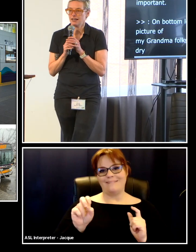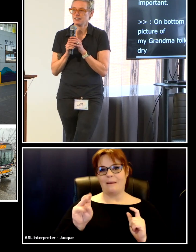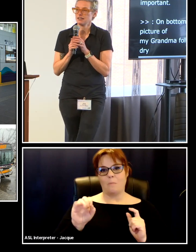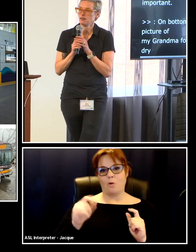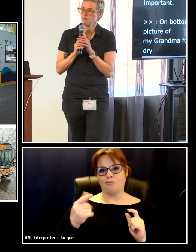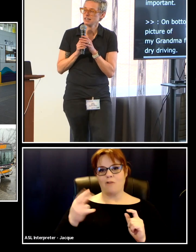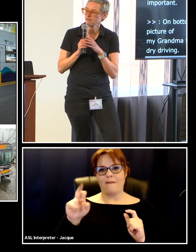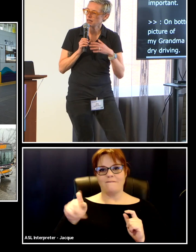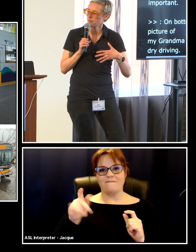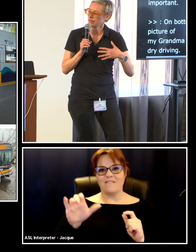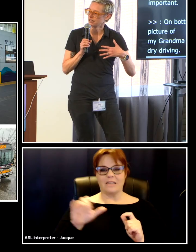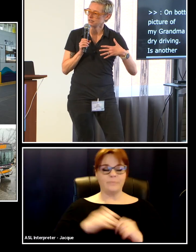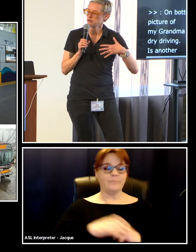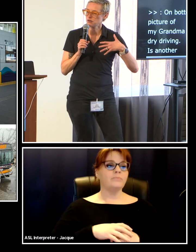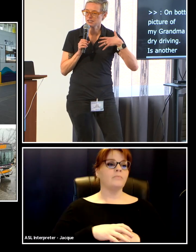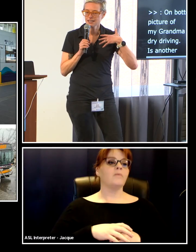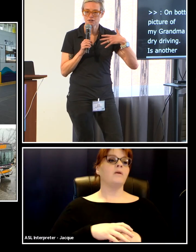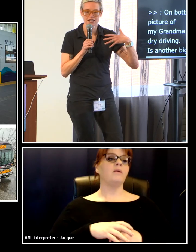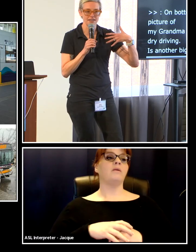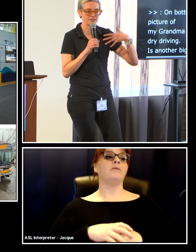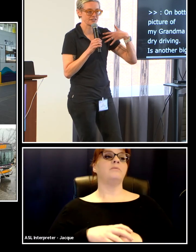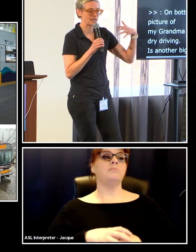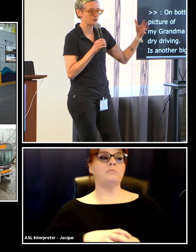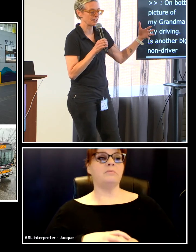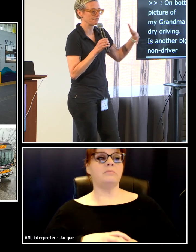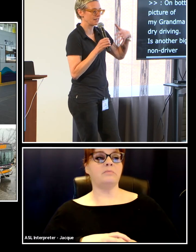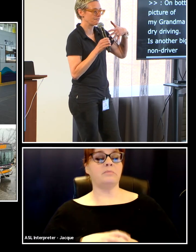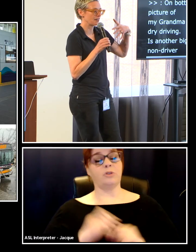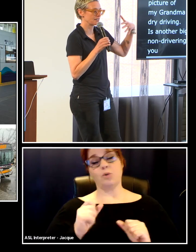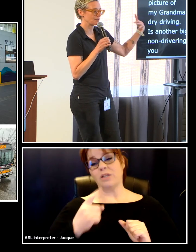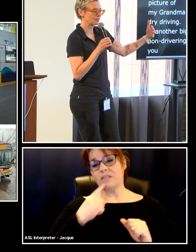And you know many of them like you could say okay they're disabled they've they've got a disability